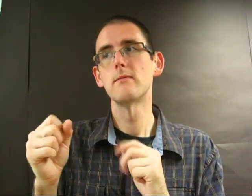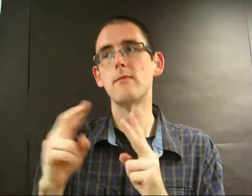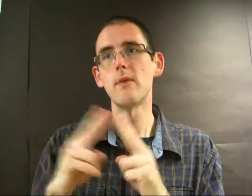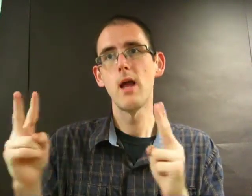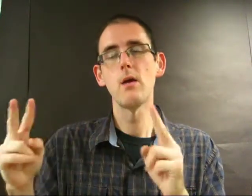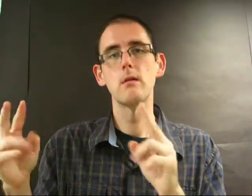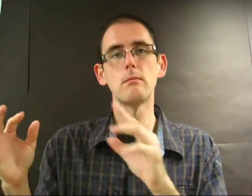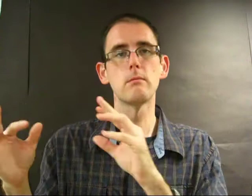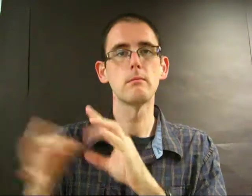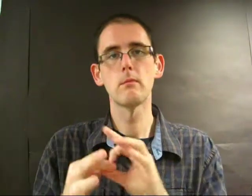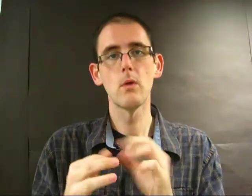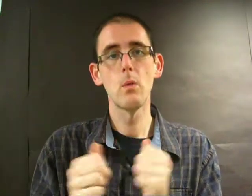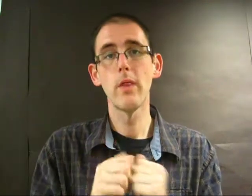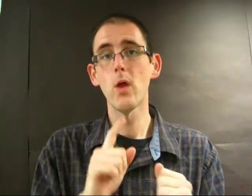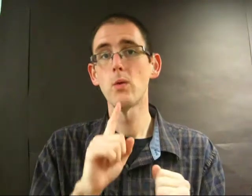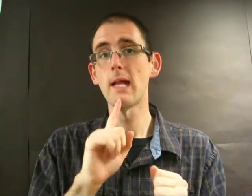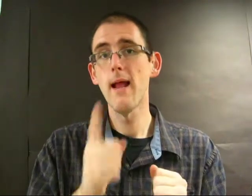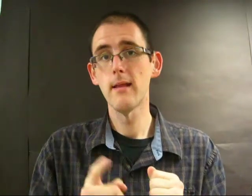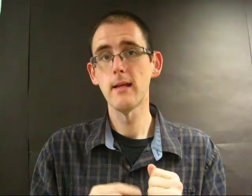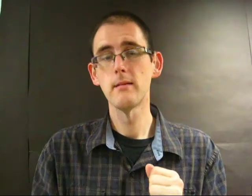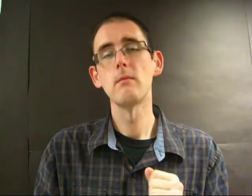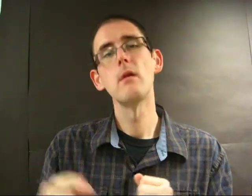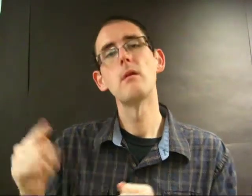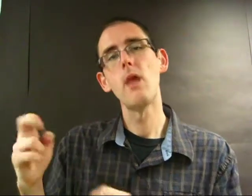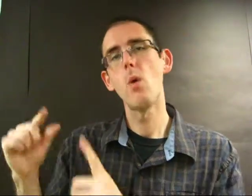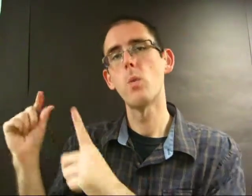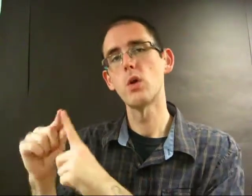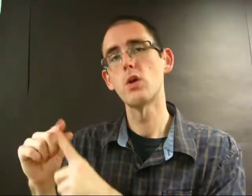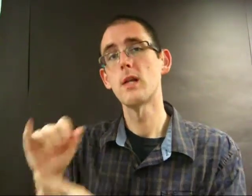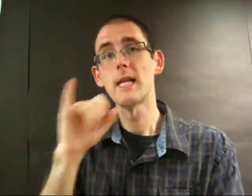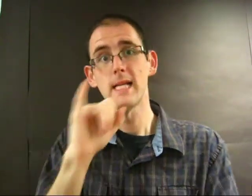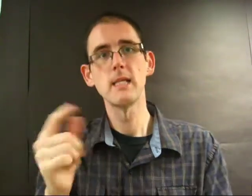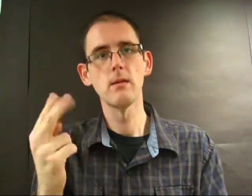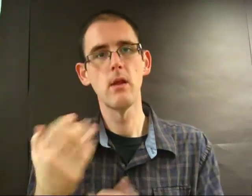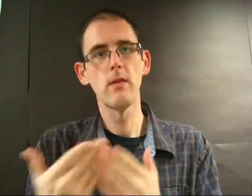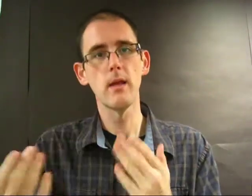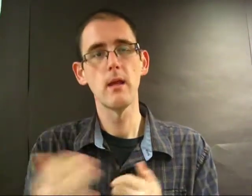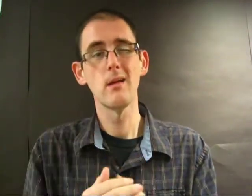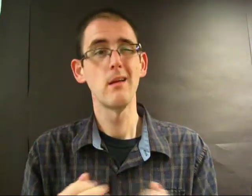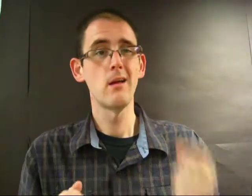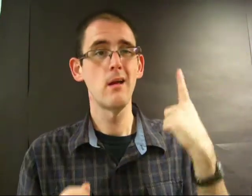It's very tied to reality. The word IS the thing.